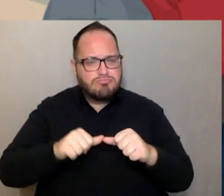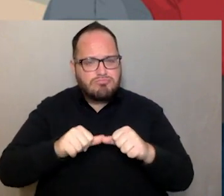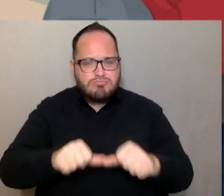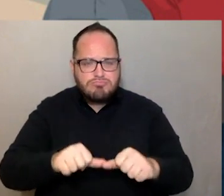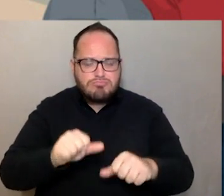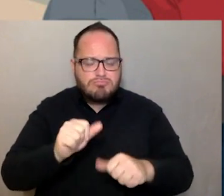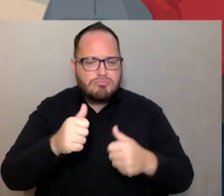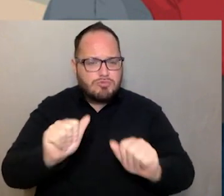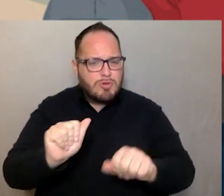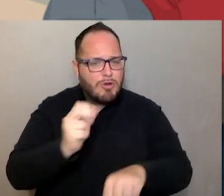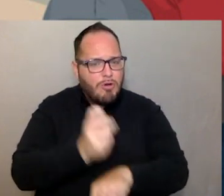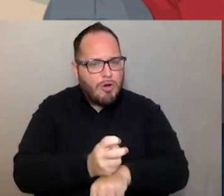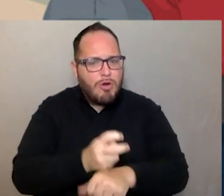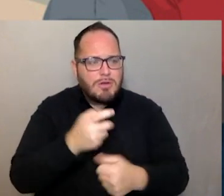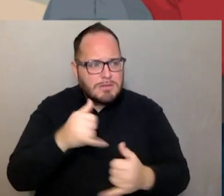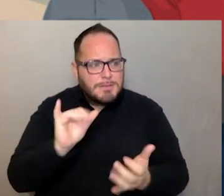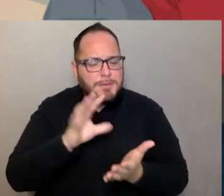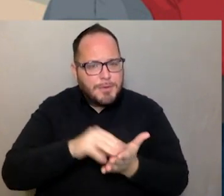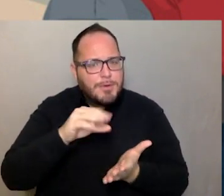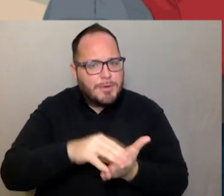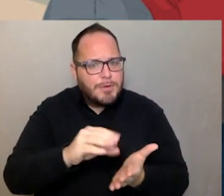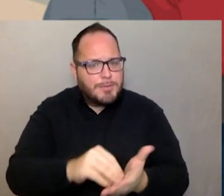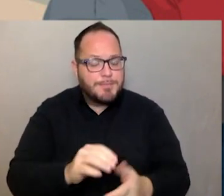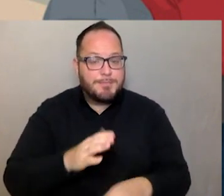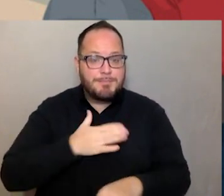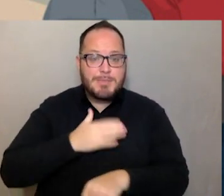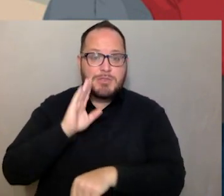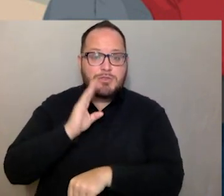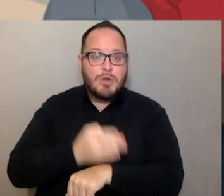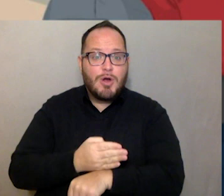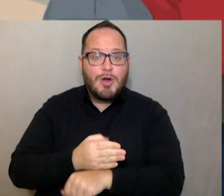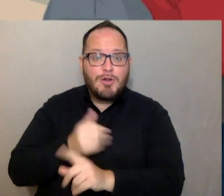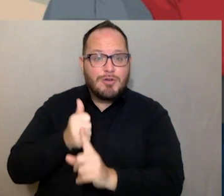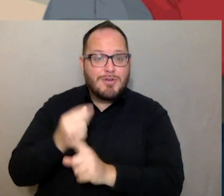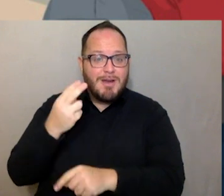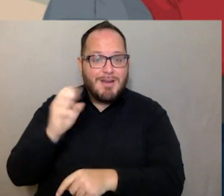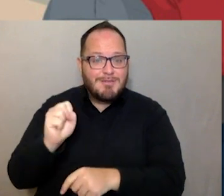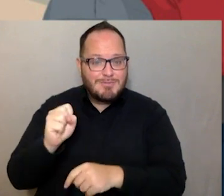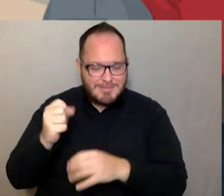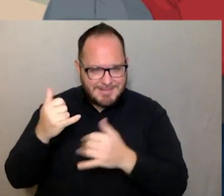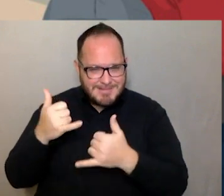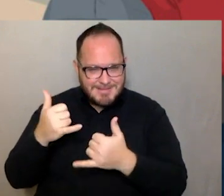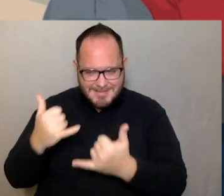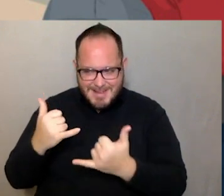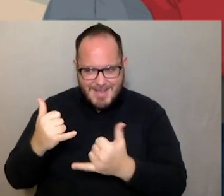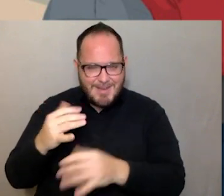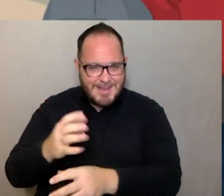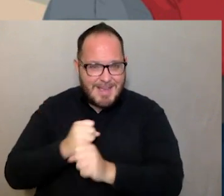LEARNING A LOT. MY DAUGHTER WHO IS IN HIGH SCHOOL IS GETTING As AND Bs, WE ARE VERY PROUD AND HAPPY AND